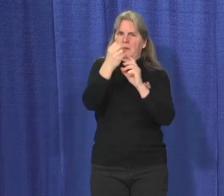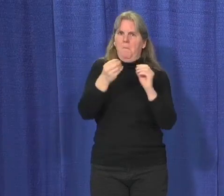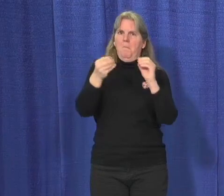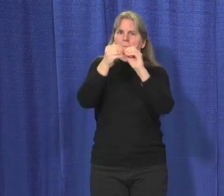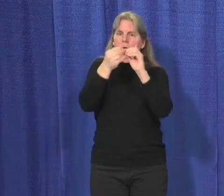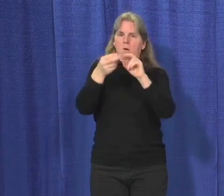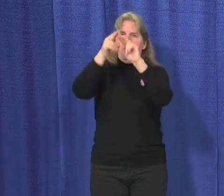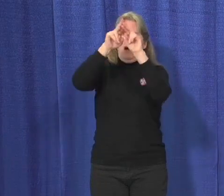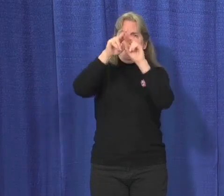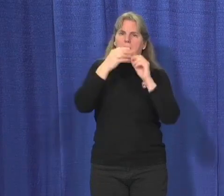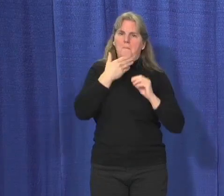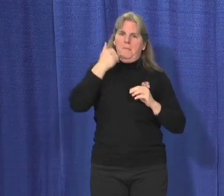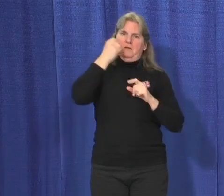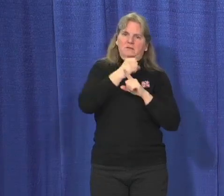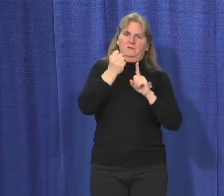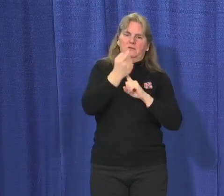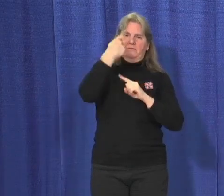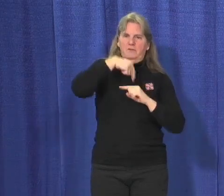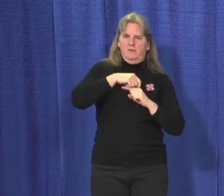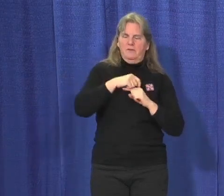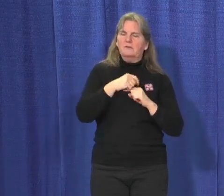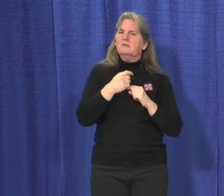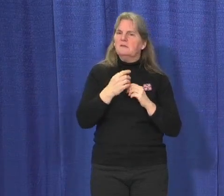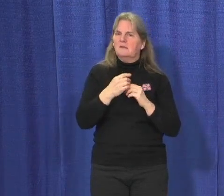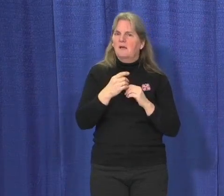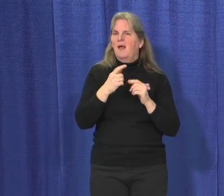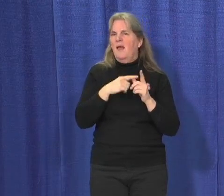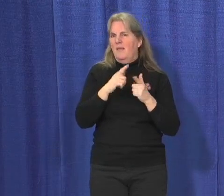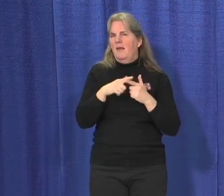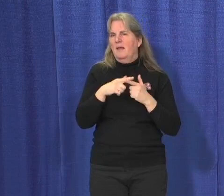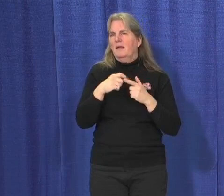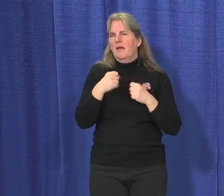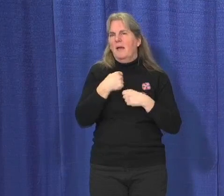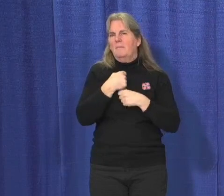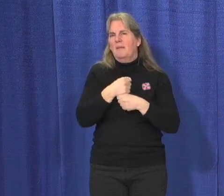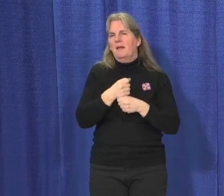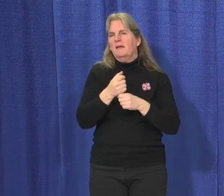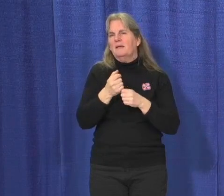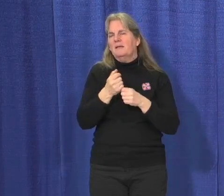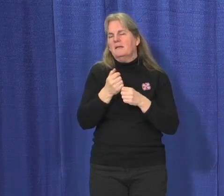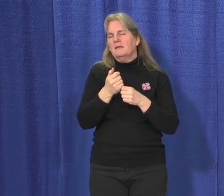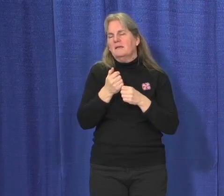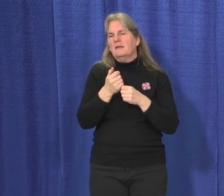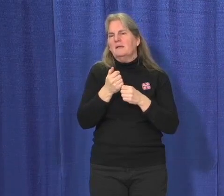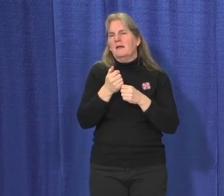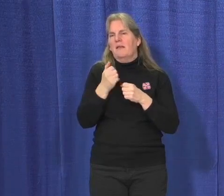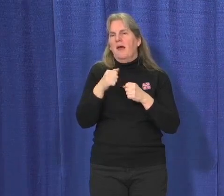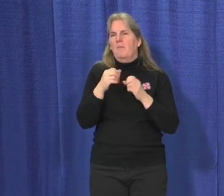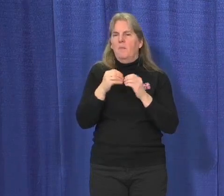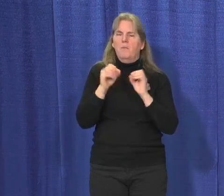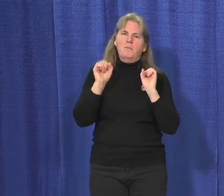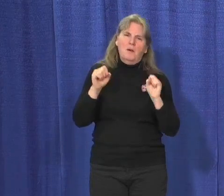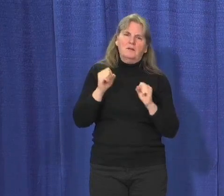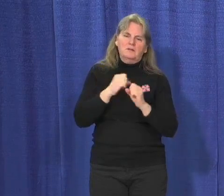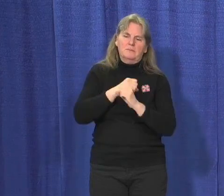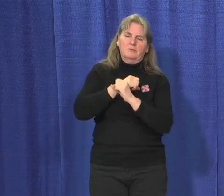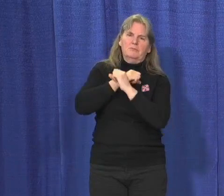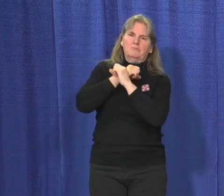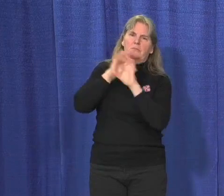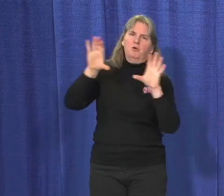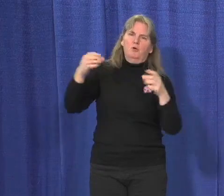As high as we can,.